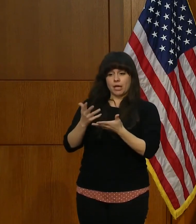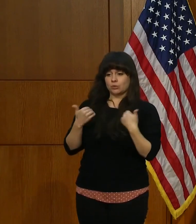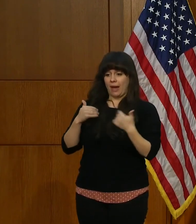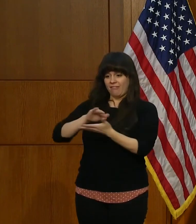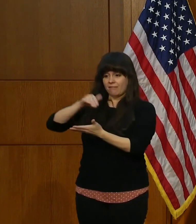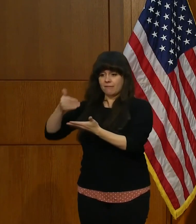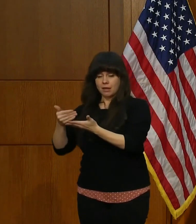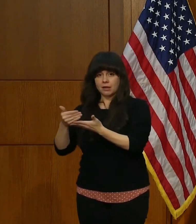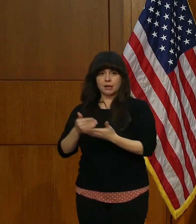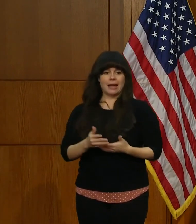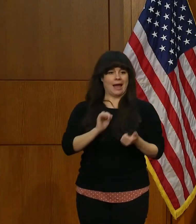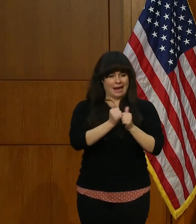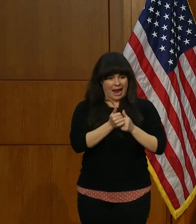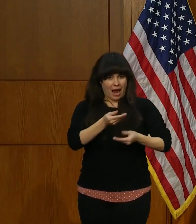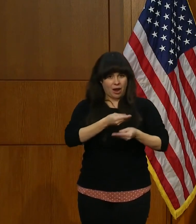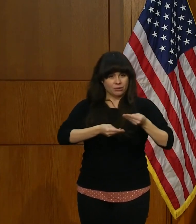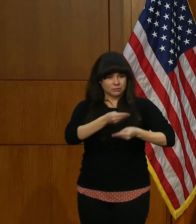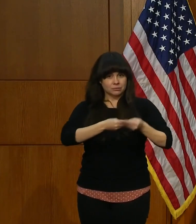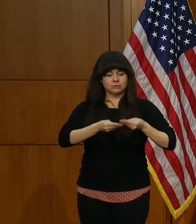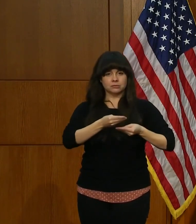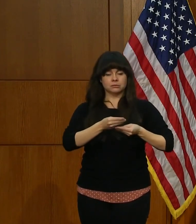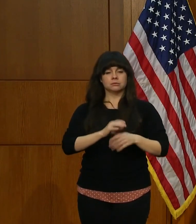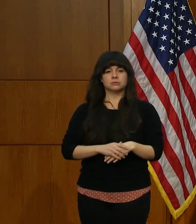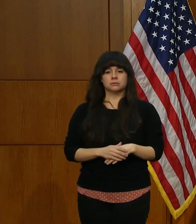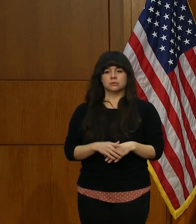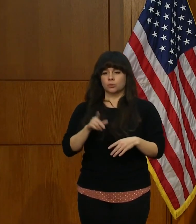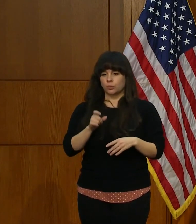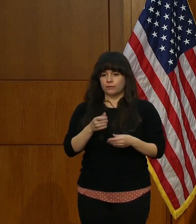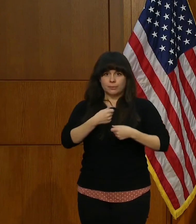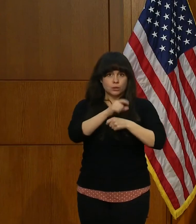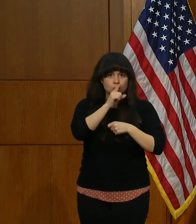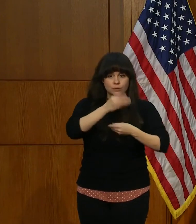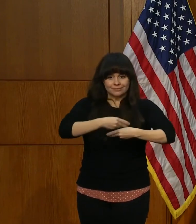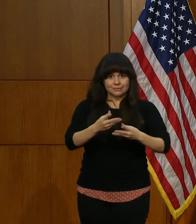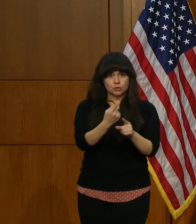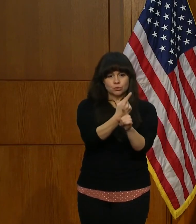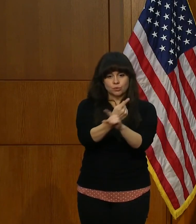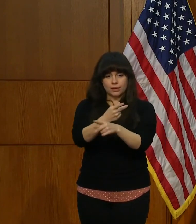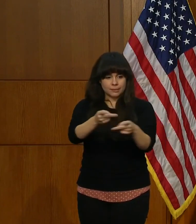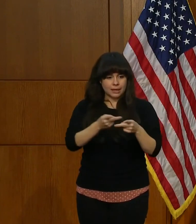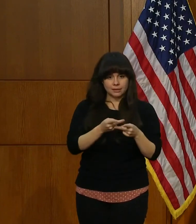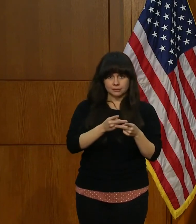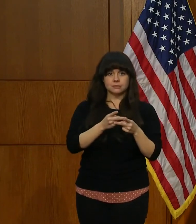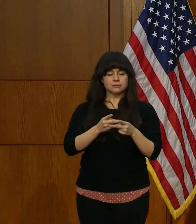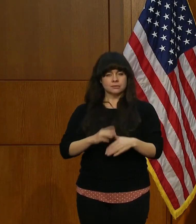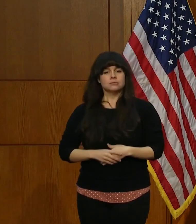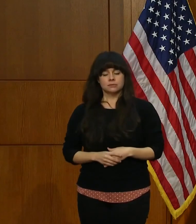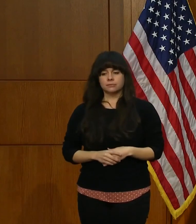THAT HAS TO DO WITH SUPPLY. AND LOGISTICS. HOW WE MOVE THAT